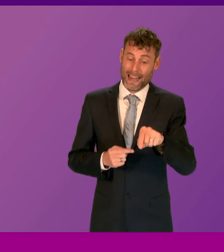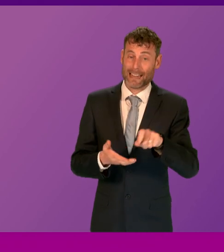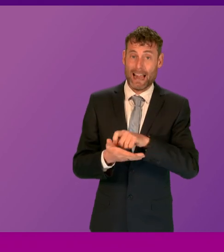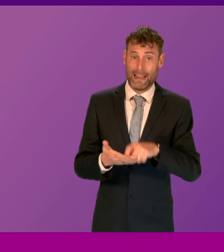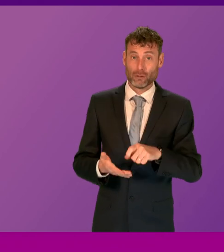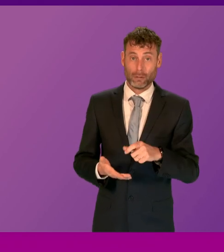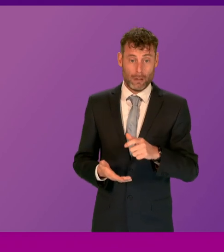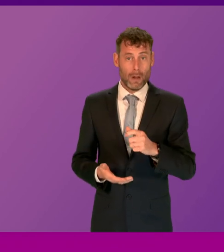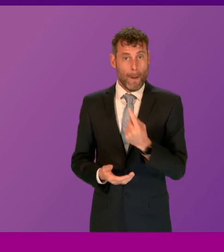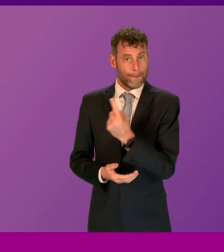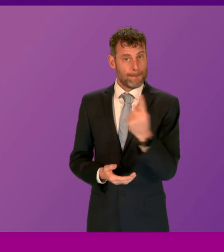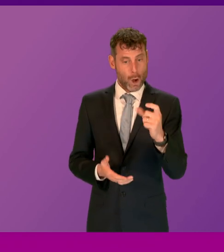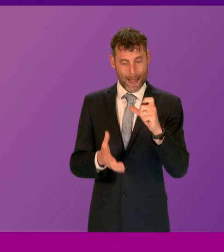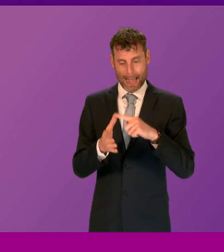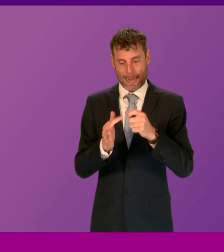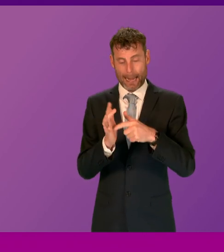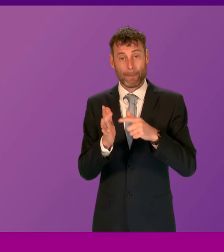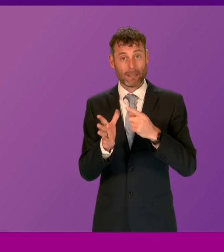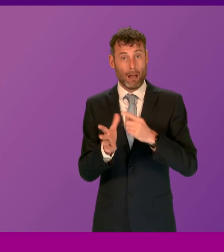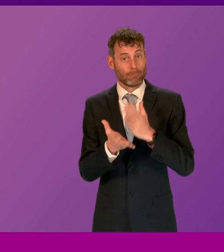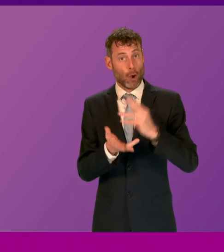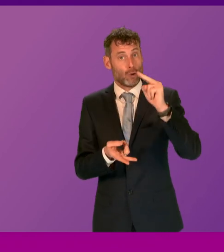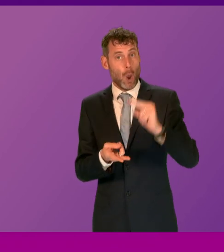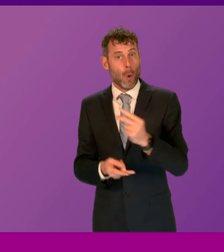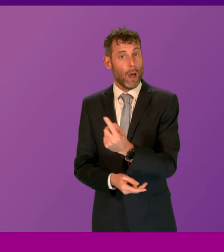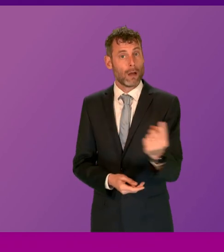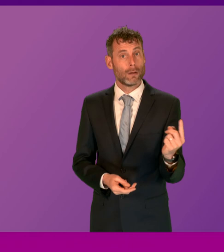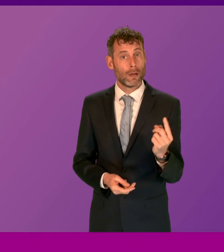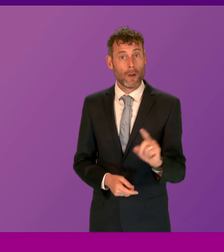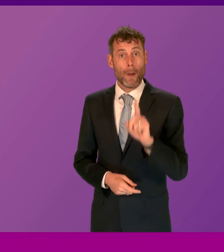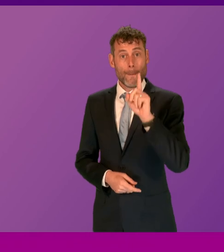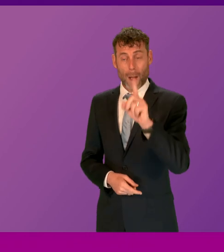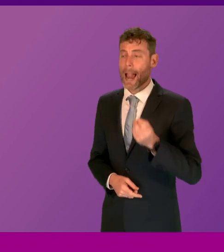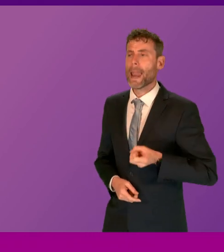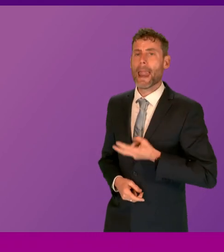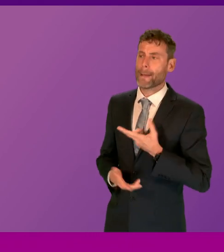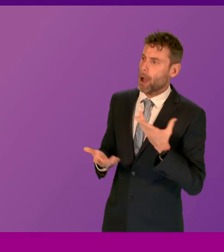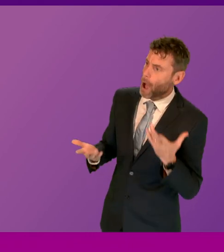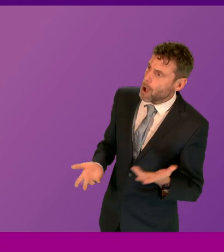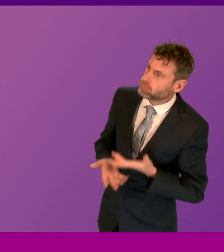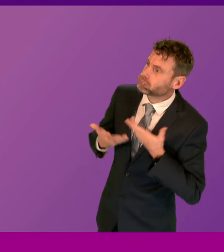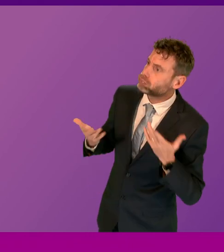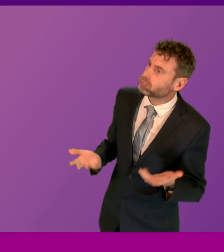Astonishingly, Labour does not oppose a single measure in the budget.